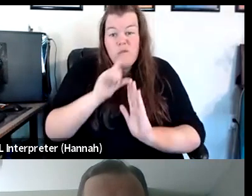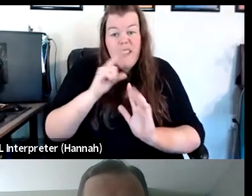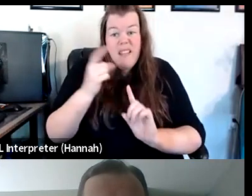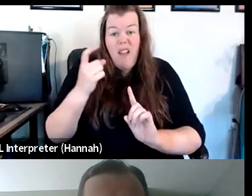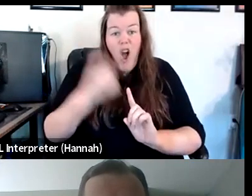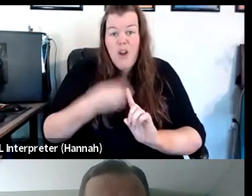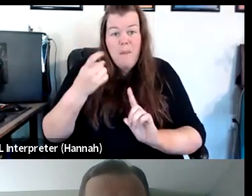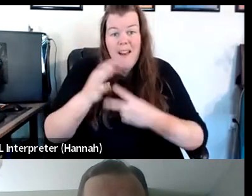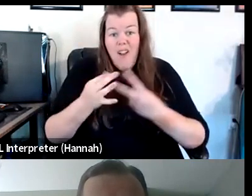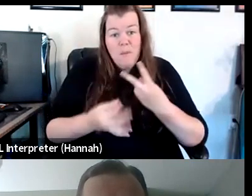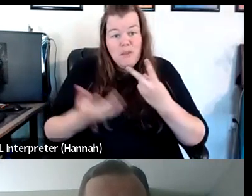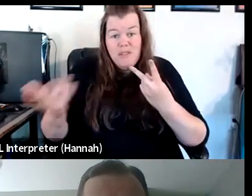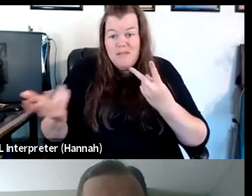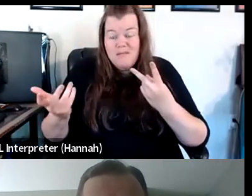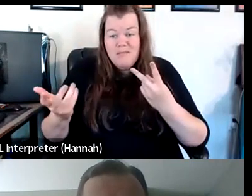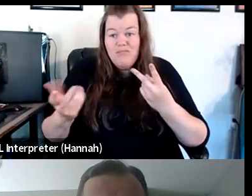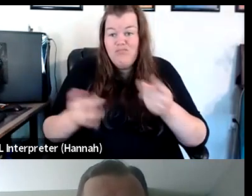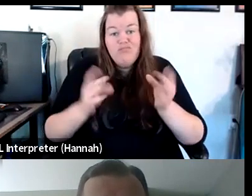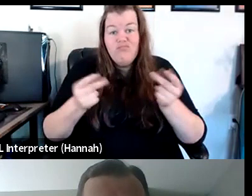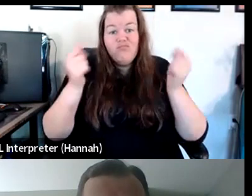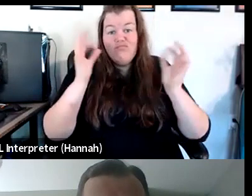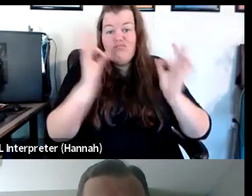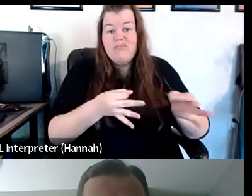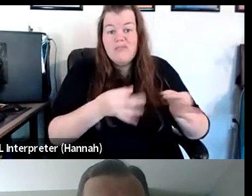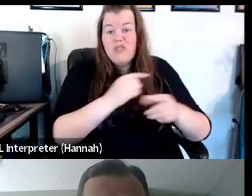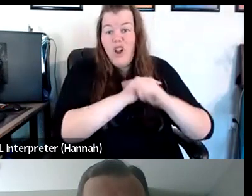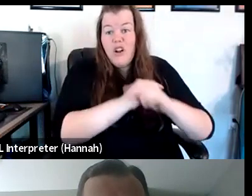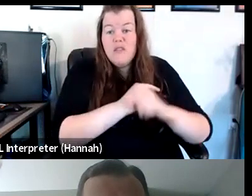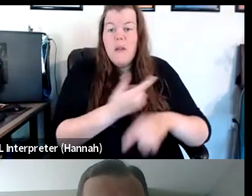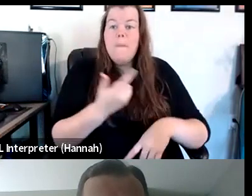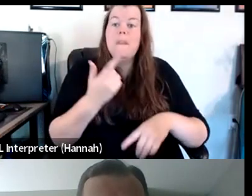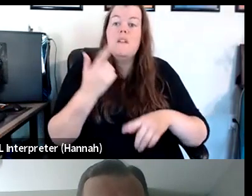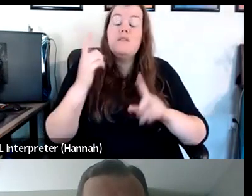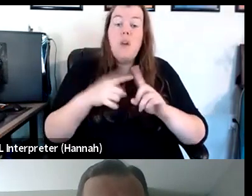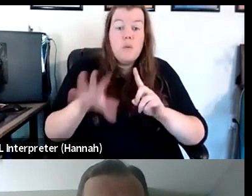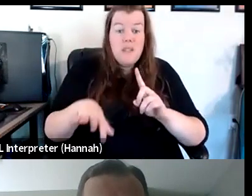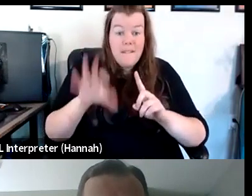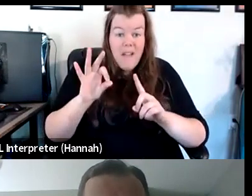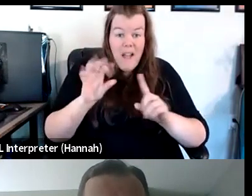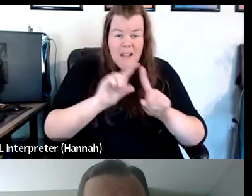so being able to find all of the ways that people are coming to guardianship and try to head all of